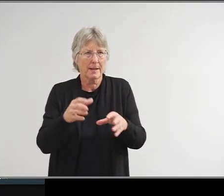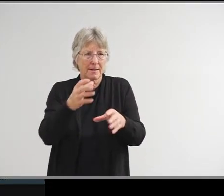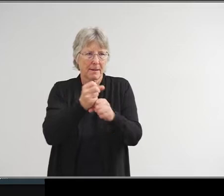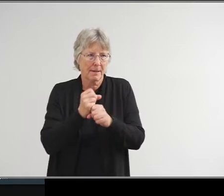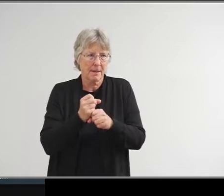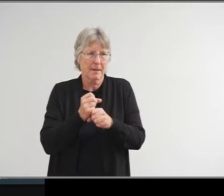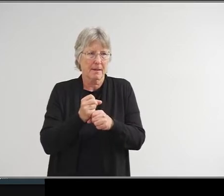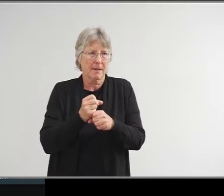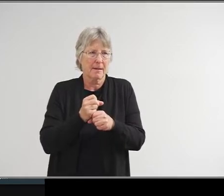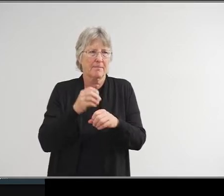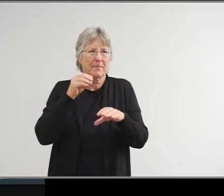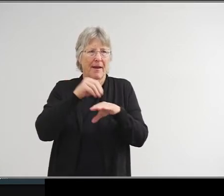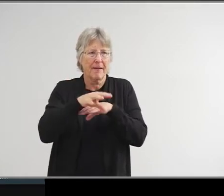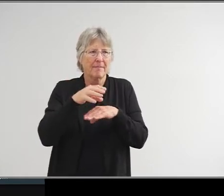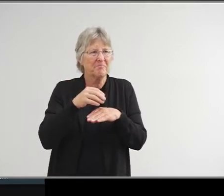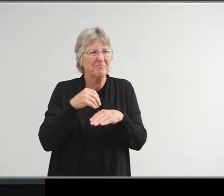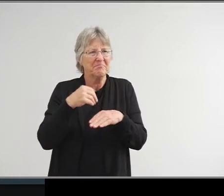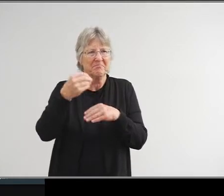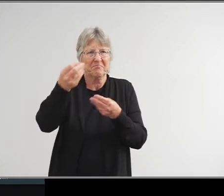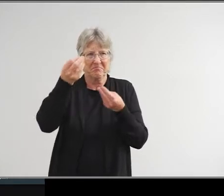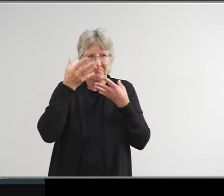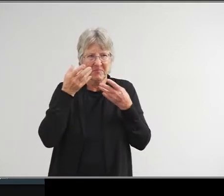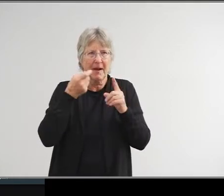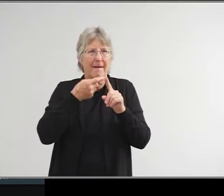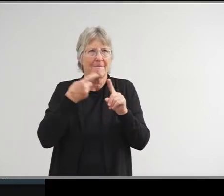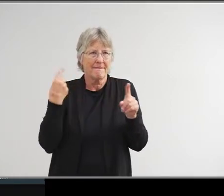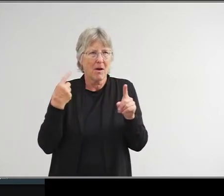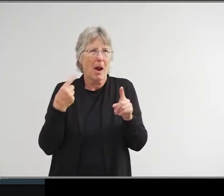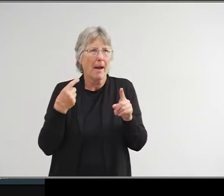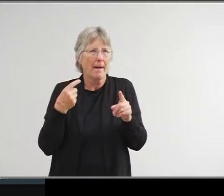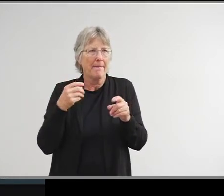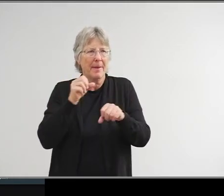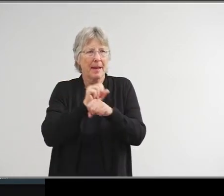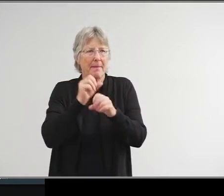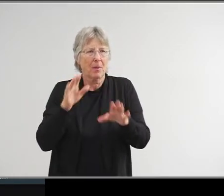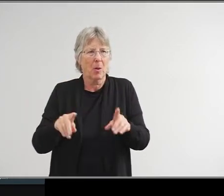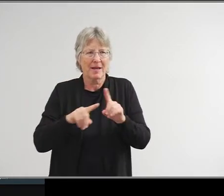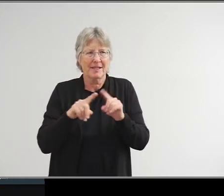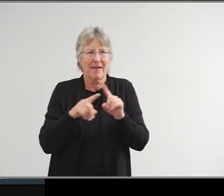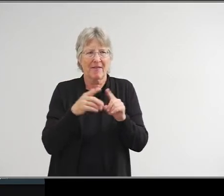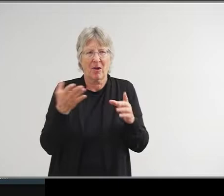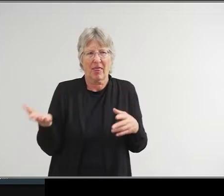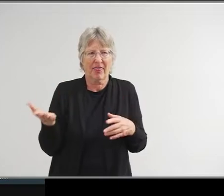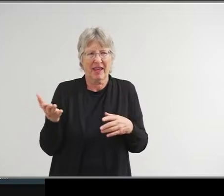from employees around circumstances that they experienced that might not feel safe for them